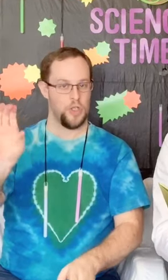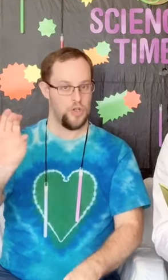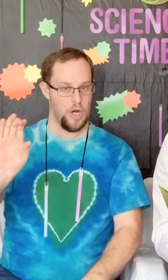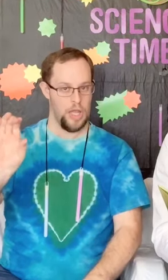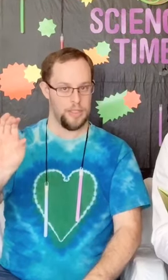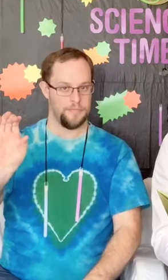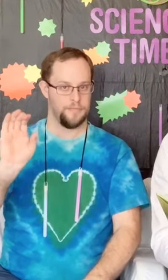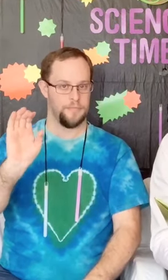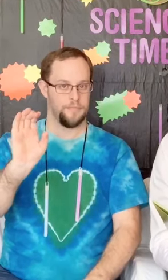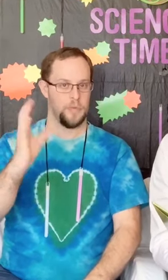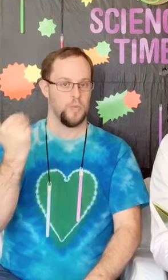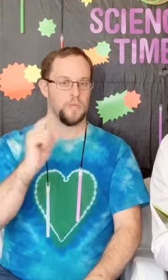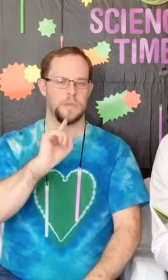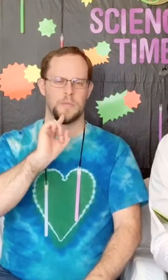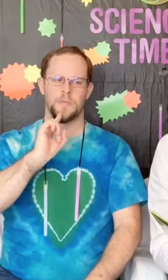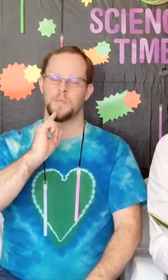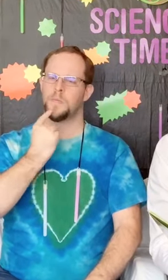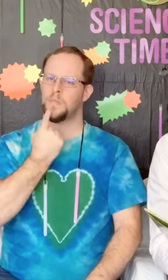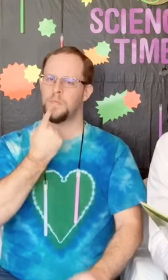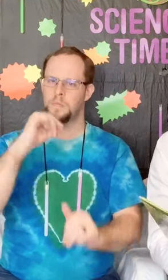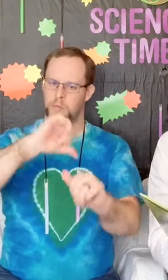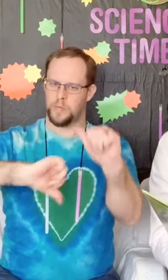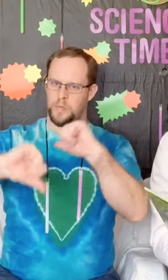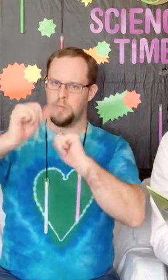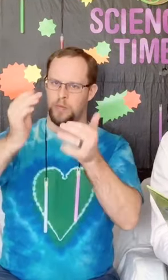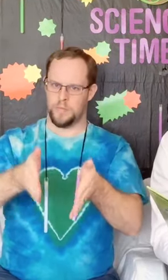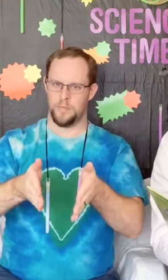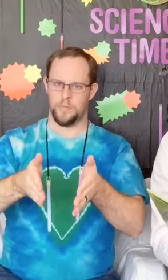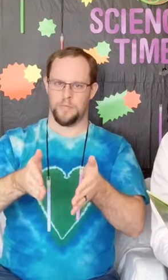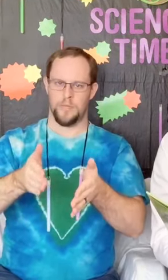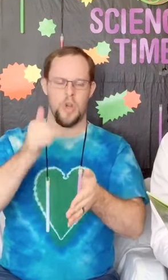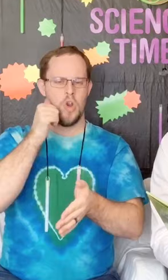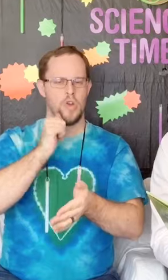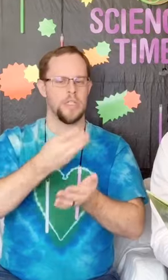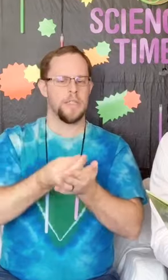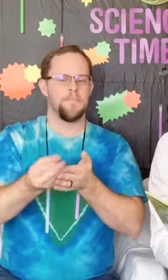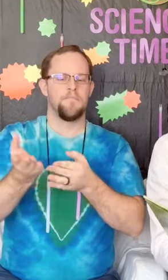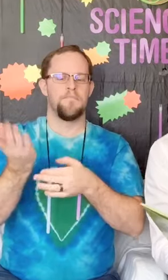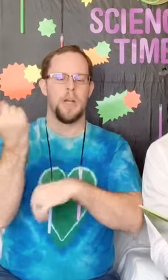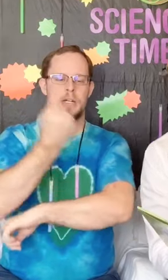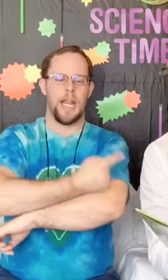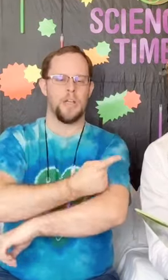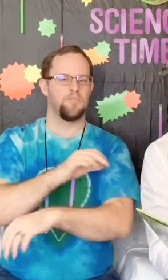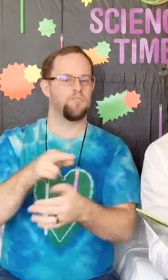was a serious scientist. She spent her days doing research,